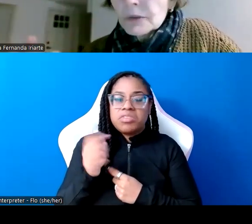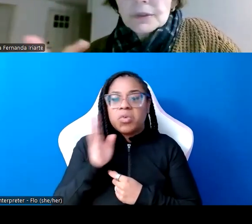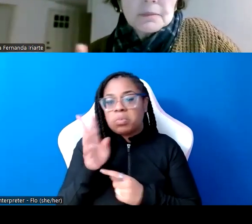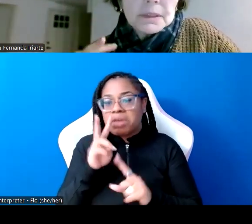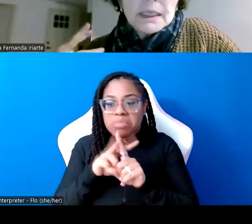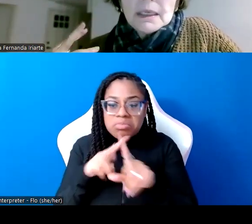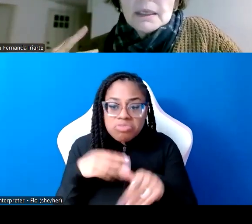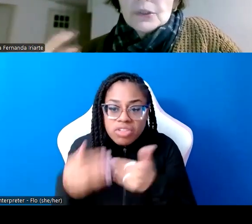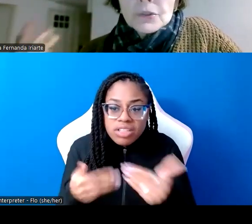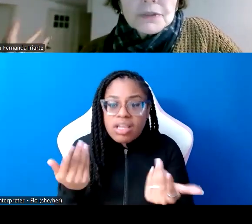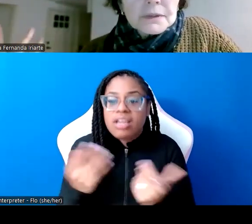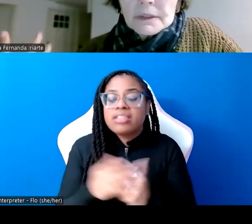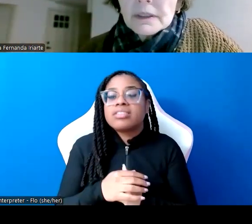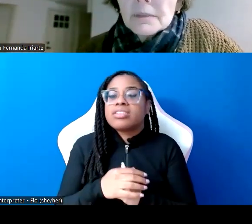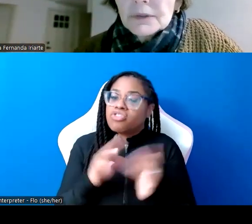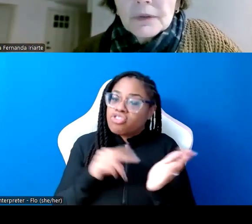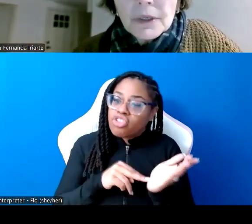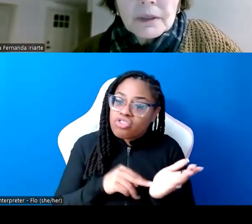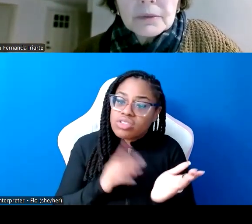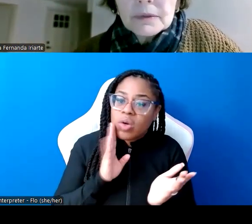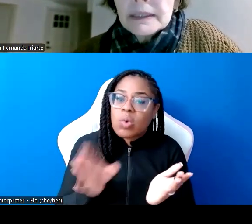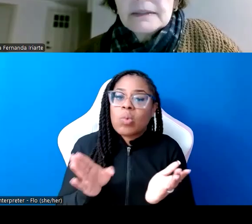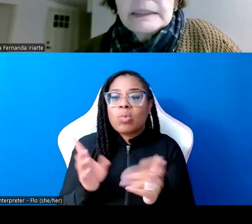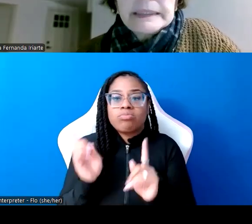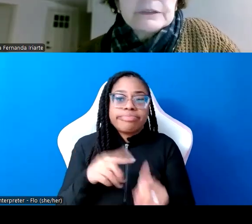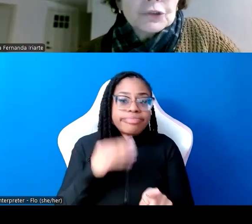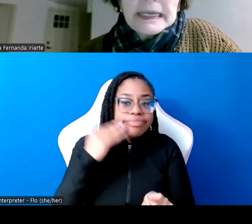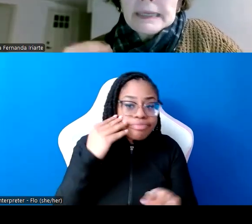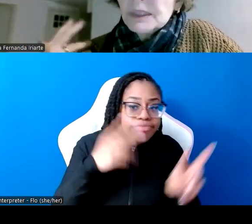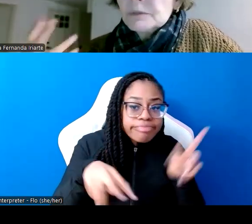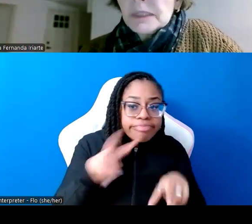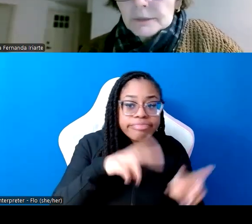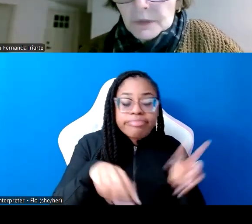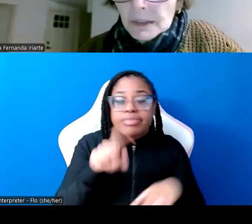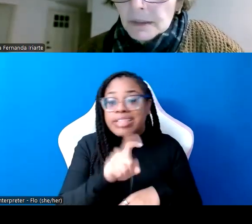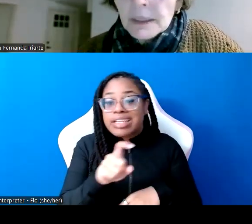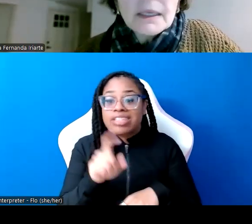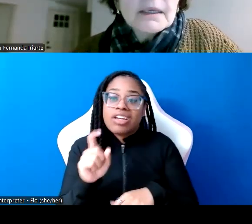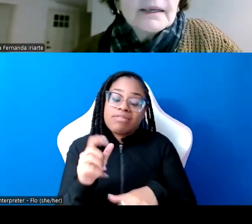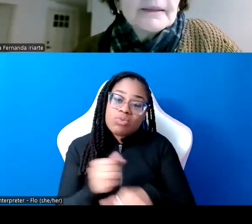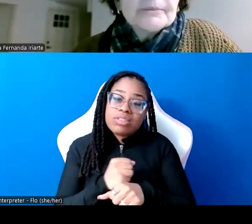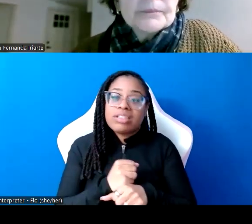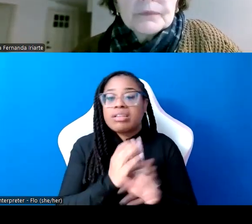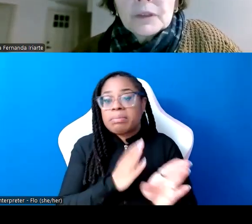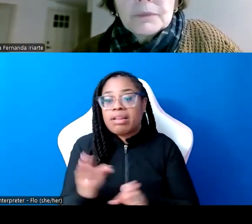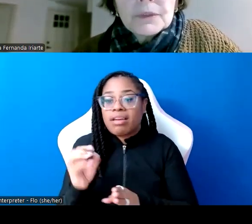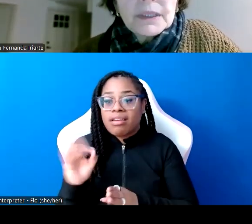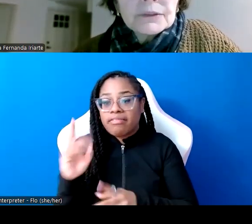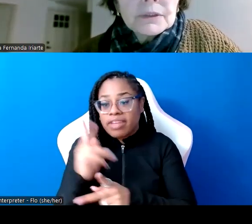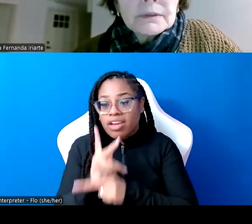There's going to be a nurse that's going to come out to the home to assess needs. You're going to have to have a plan of care. From the doctor.